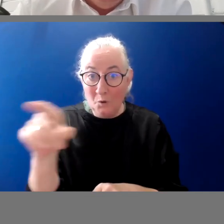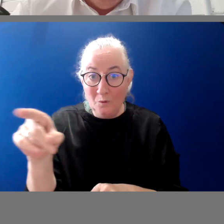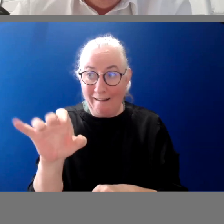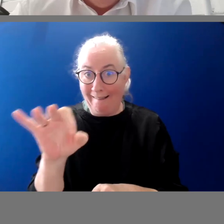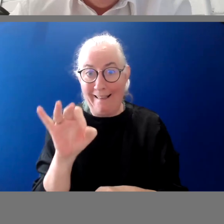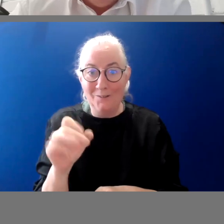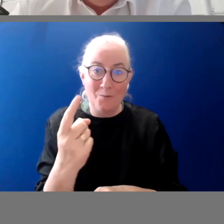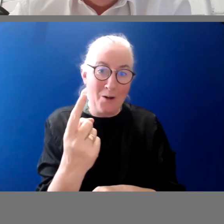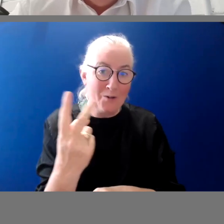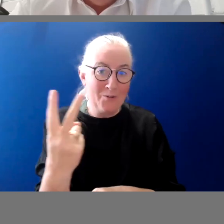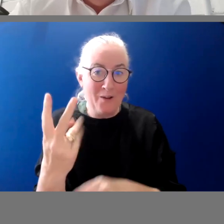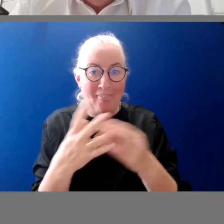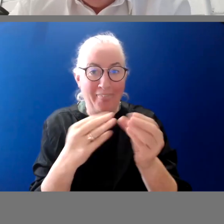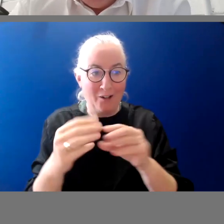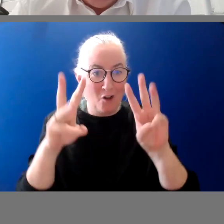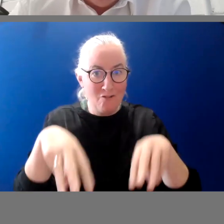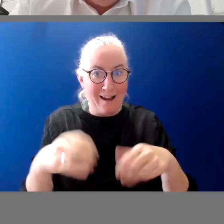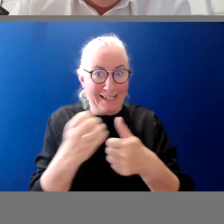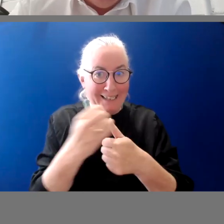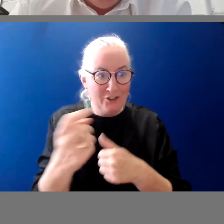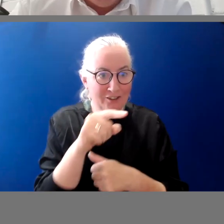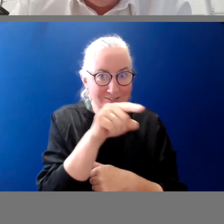wrong with each of the photographs here so I'll just start with image